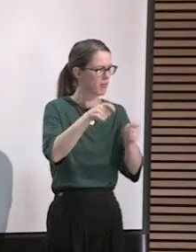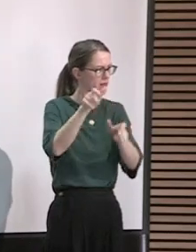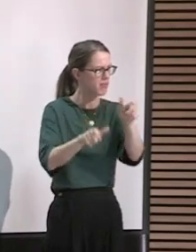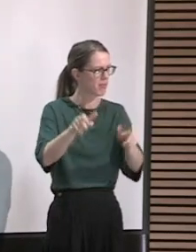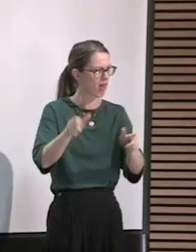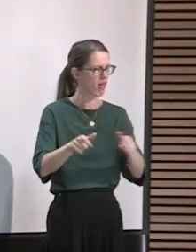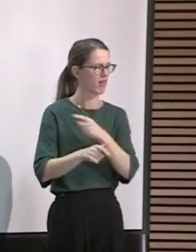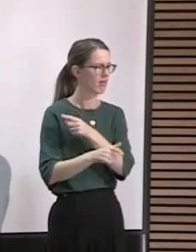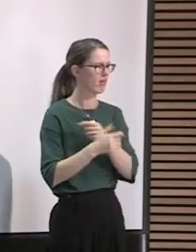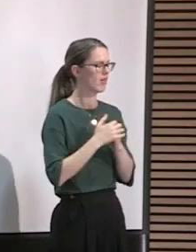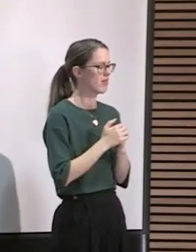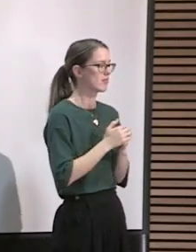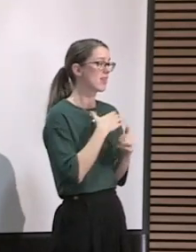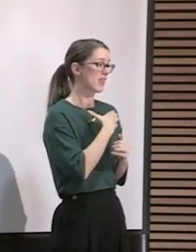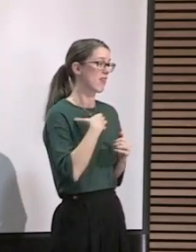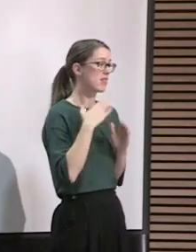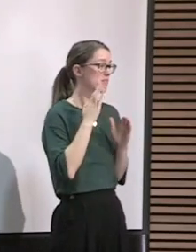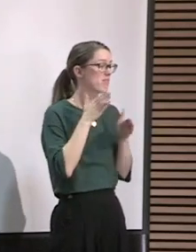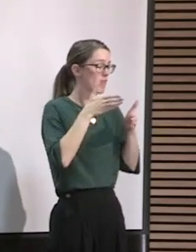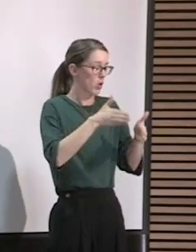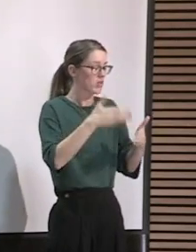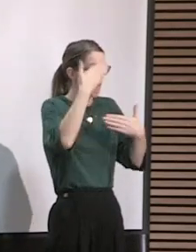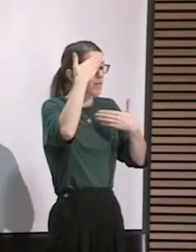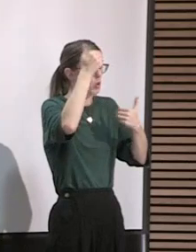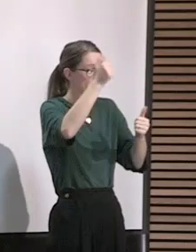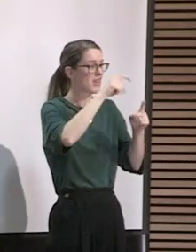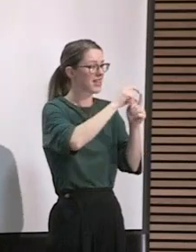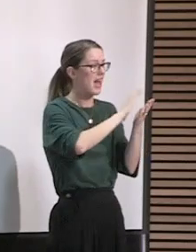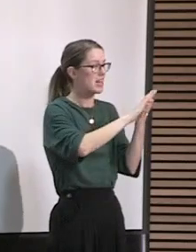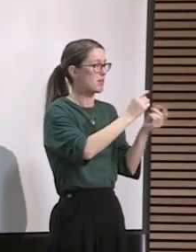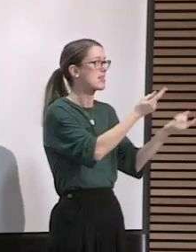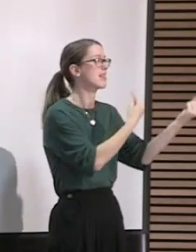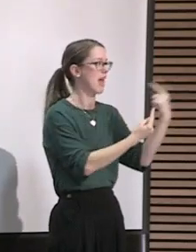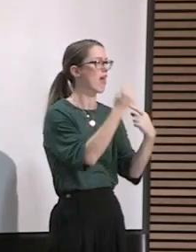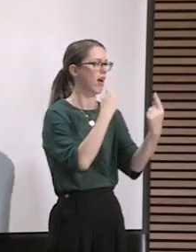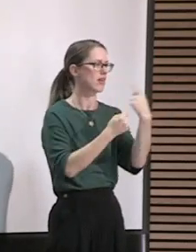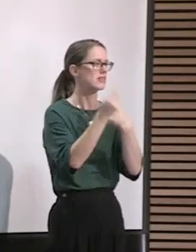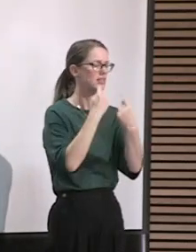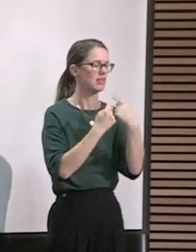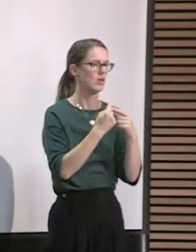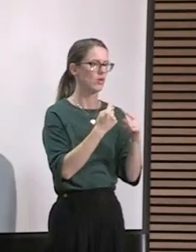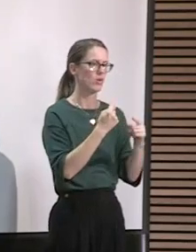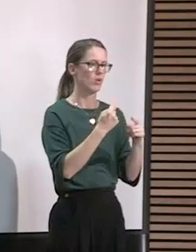against torture and treatment. As Health Minister, is that good enough? No, it's not. The government has put a